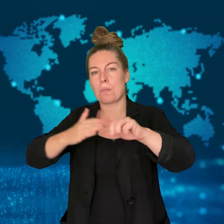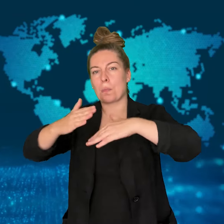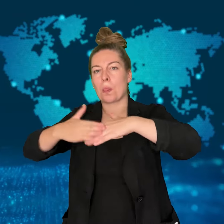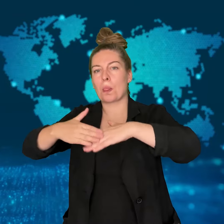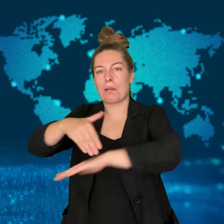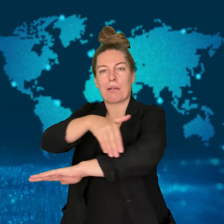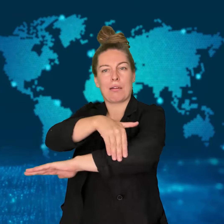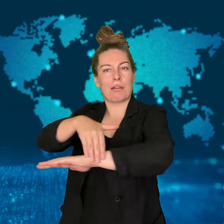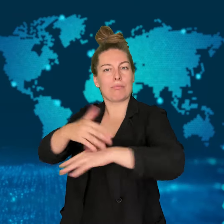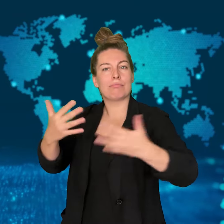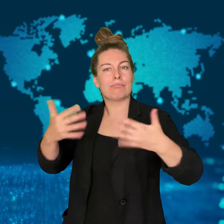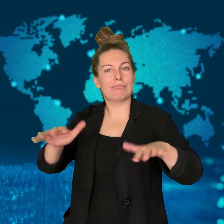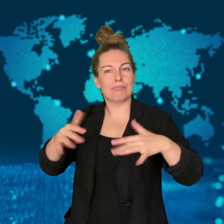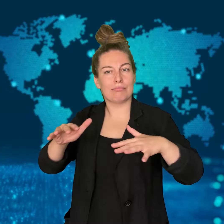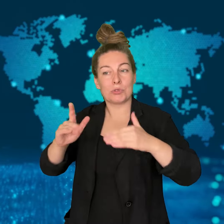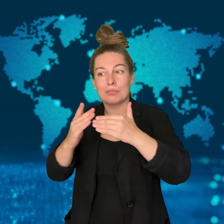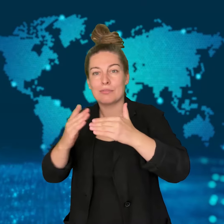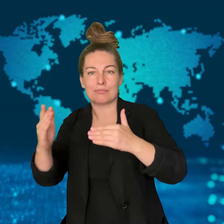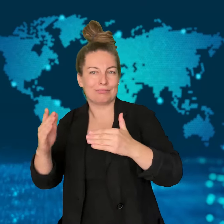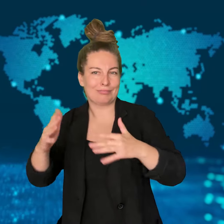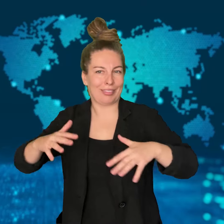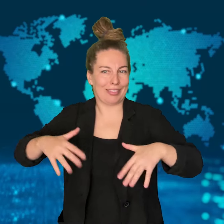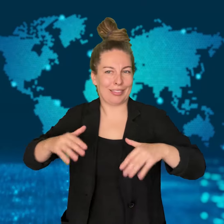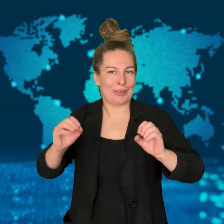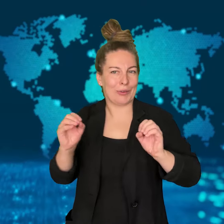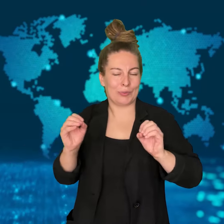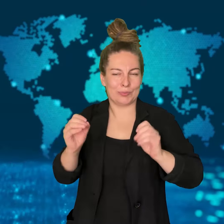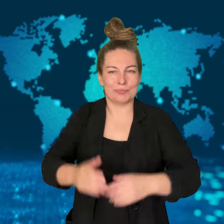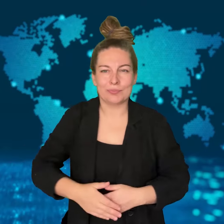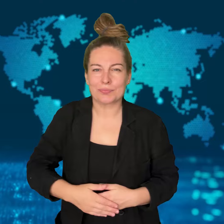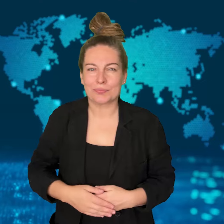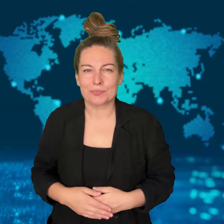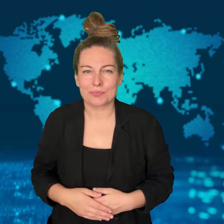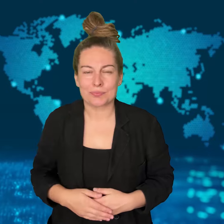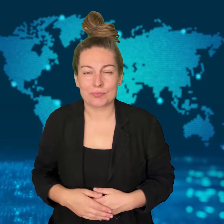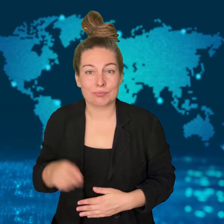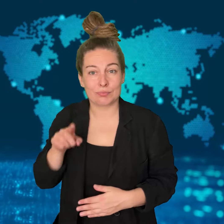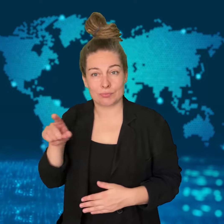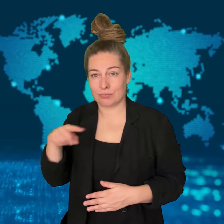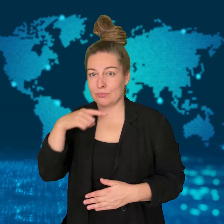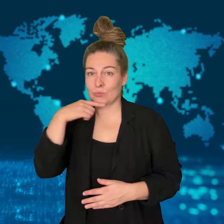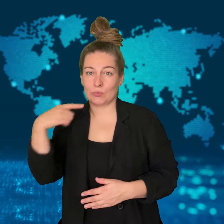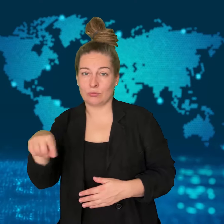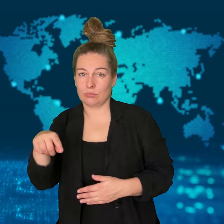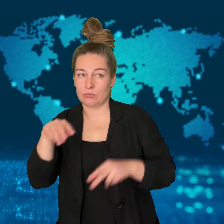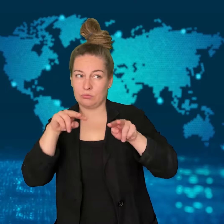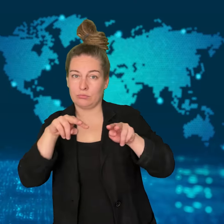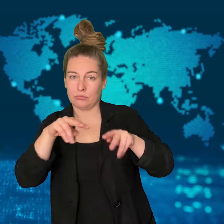in Russian soil rather than on the border area.